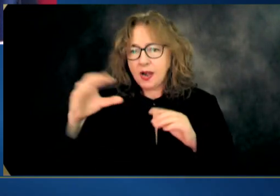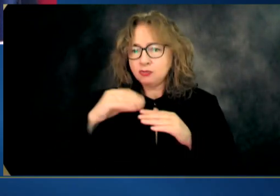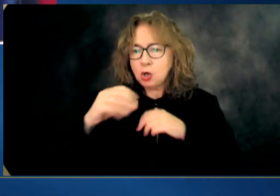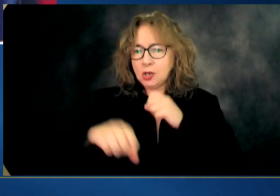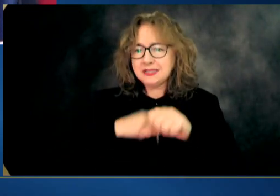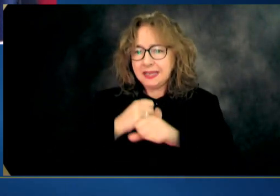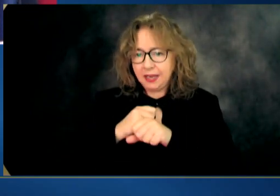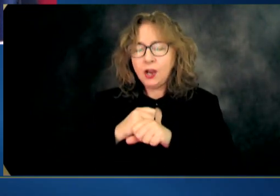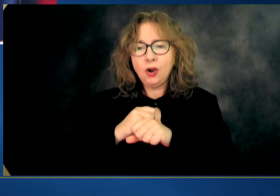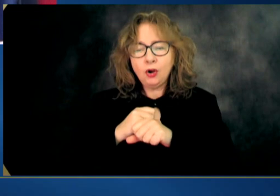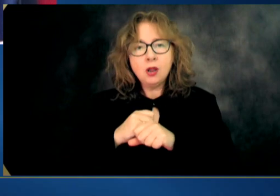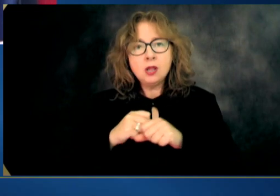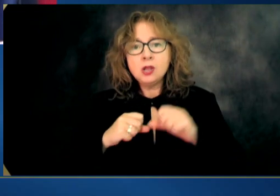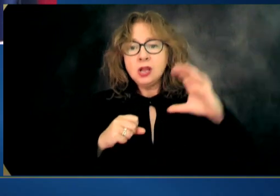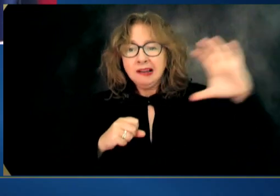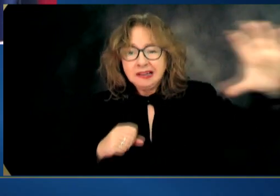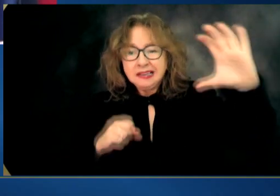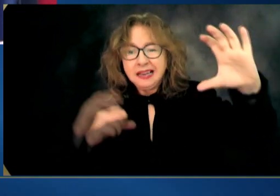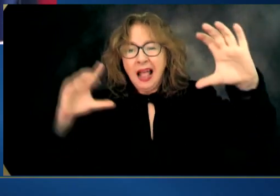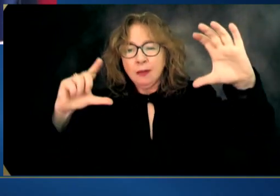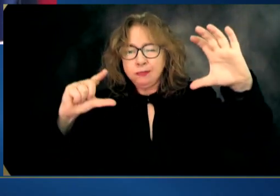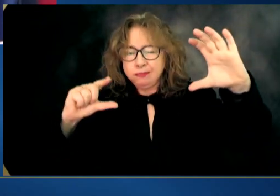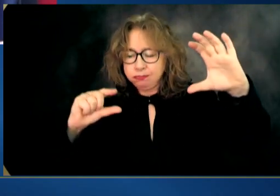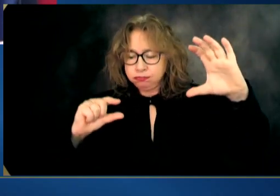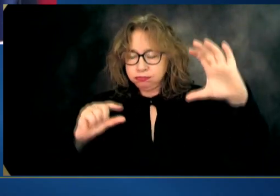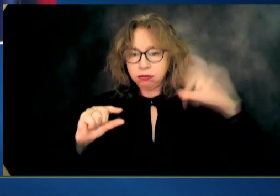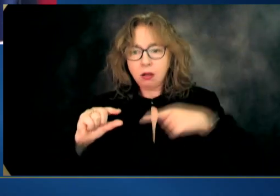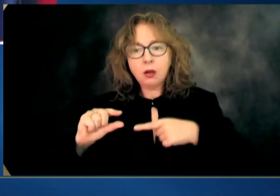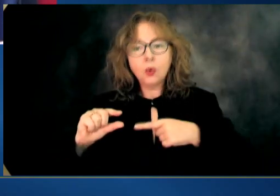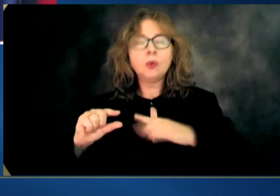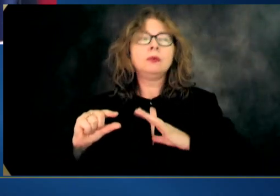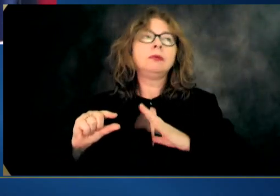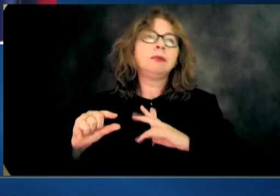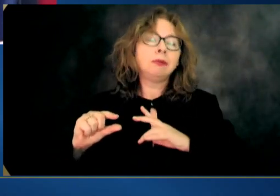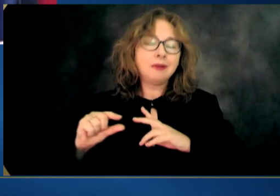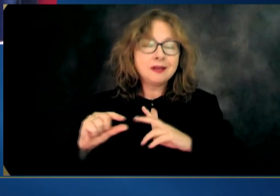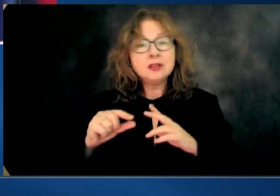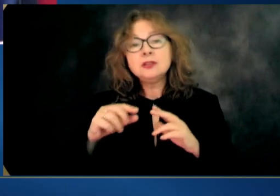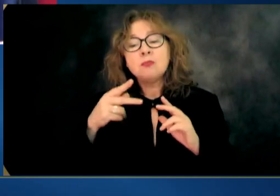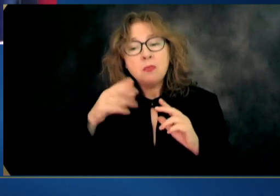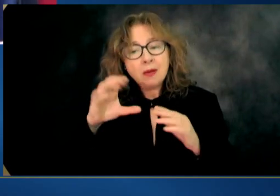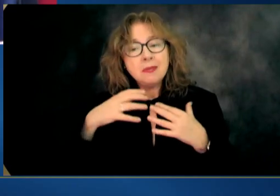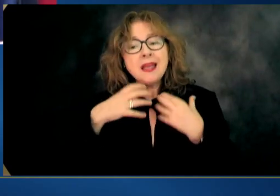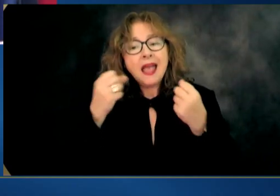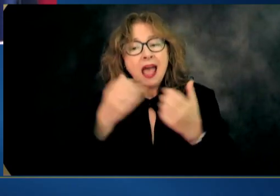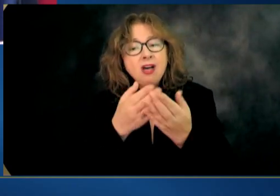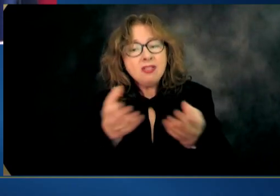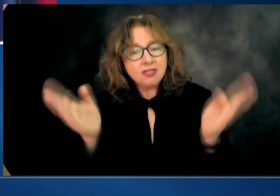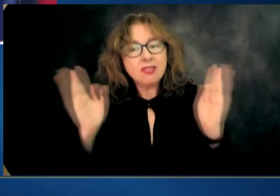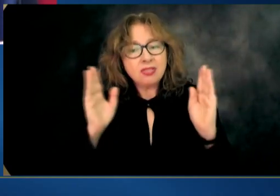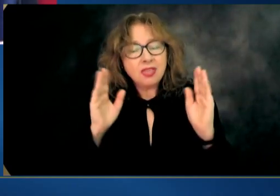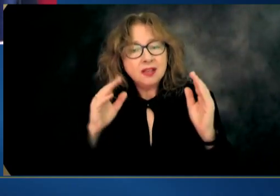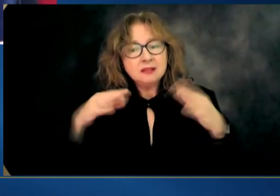so it -- you know, it has, to me, a huge public health -- a huge productive capacity, you know,